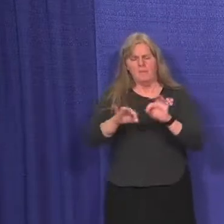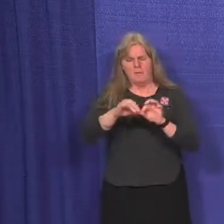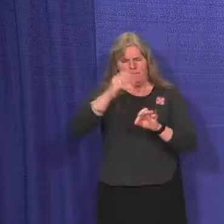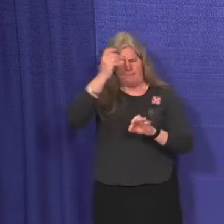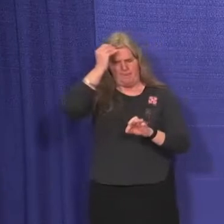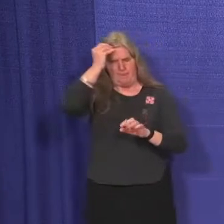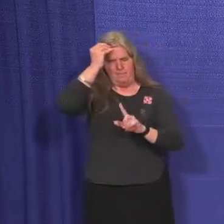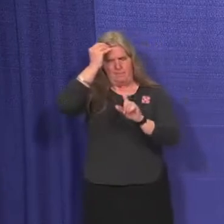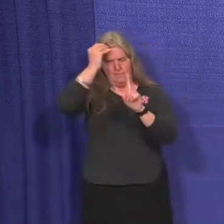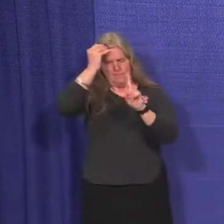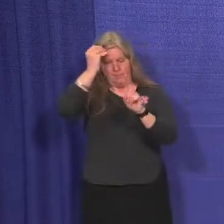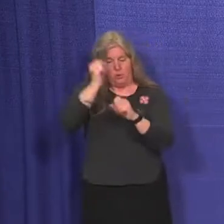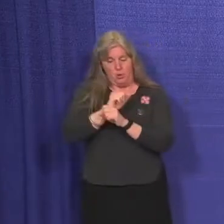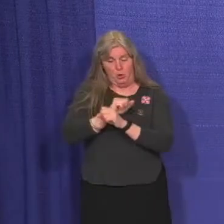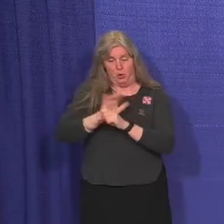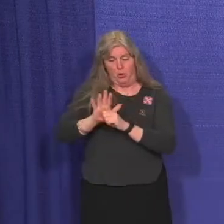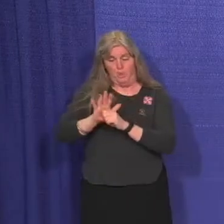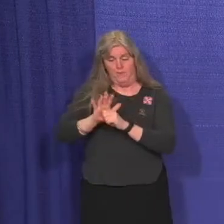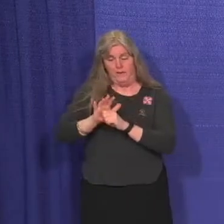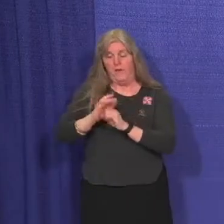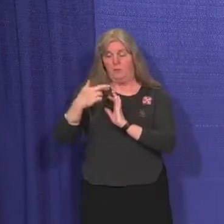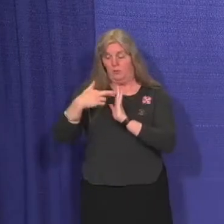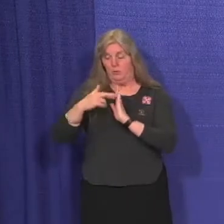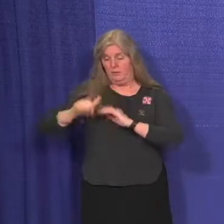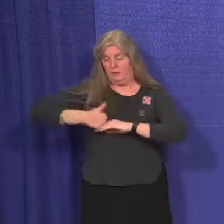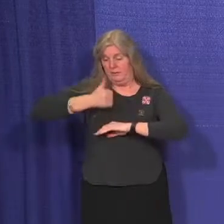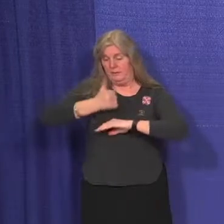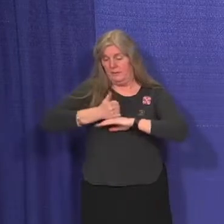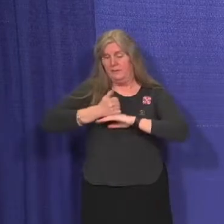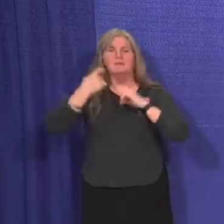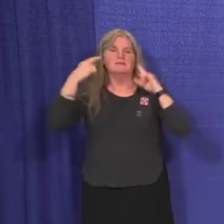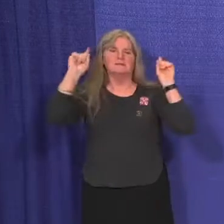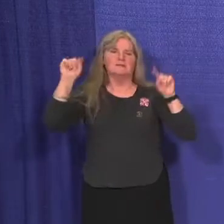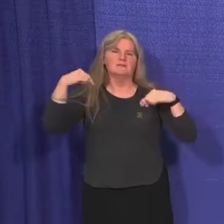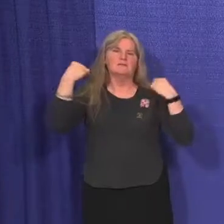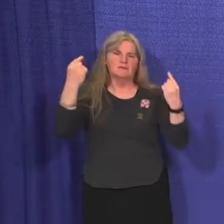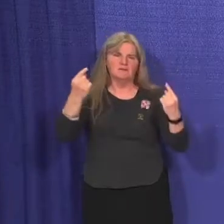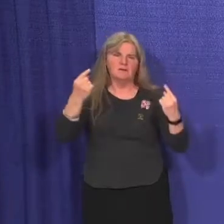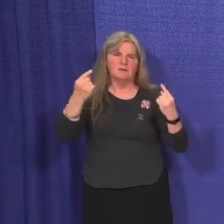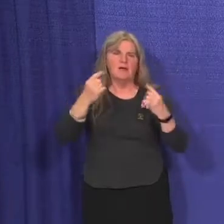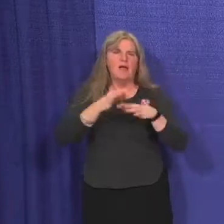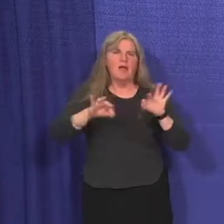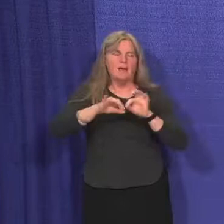rocky and uncertain. There have been many bumps in the road and we did not